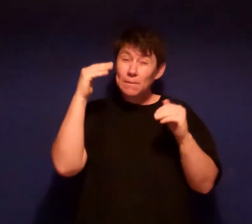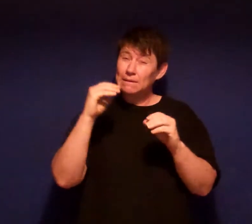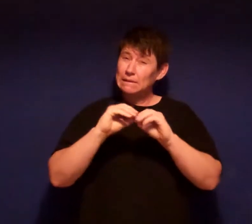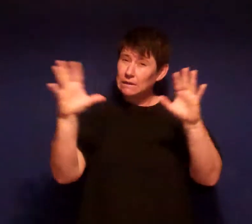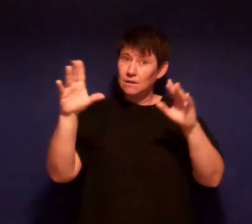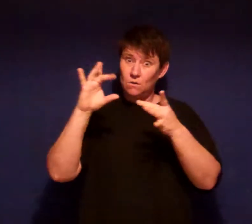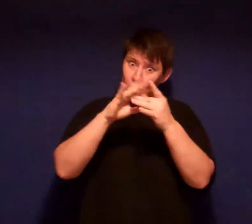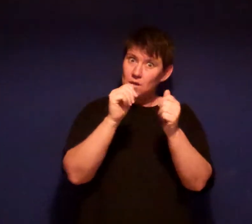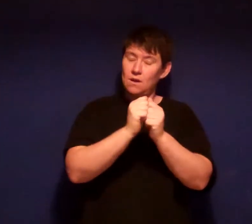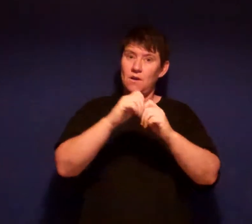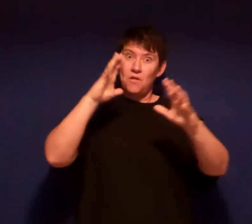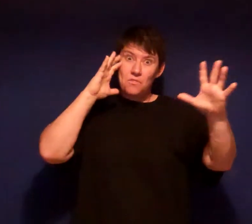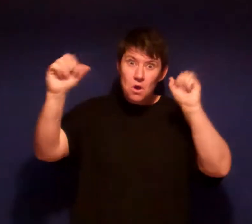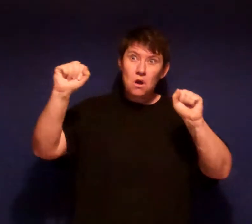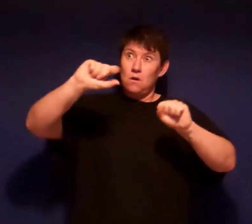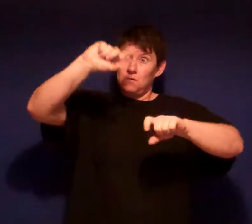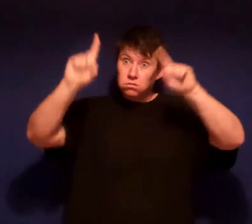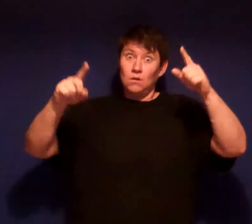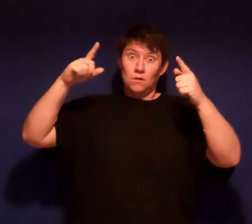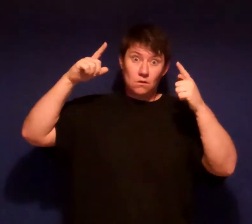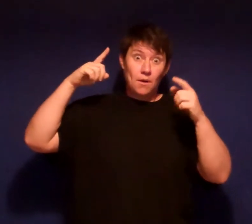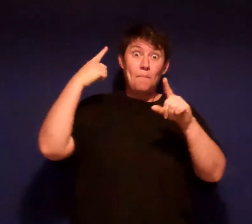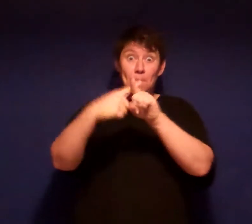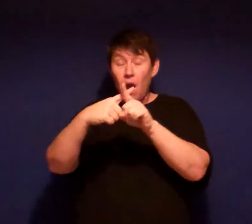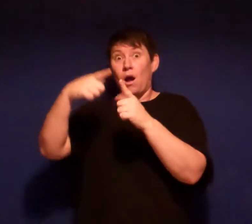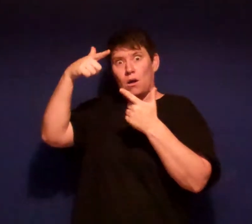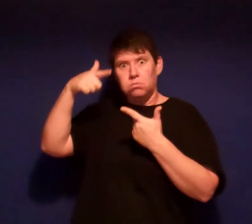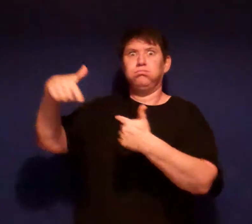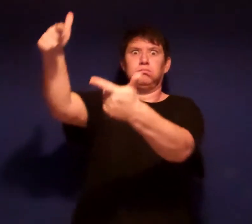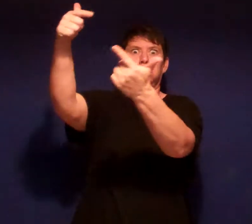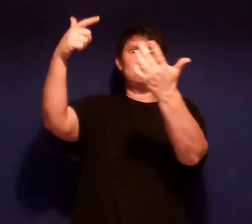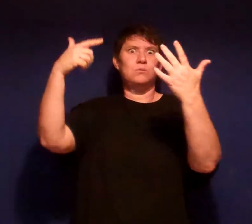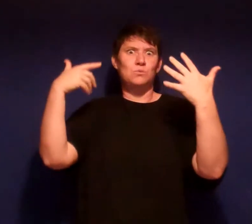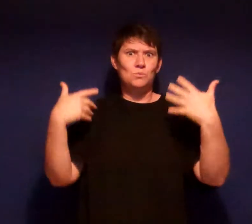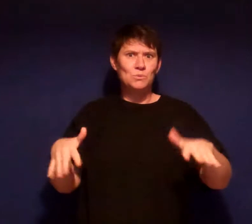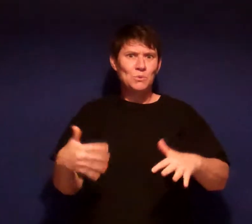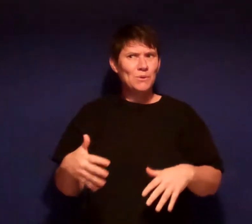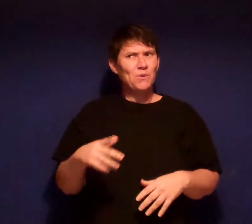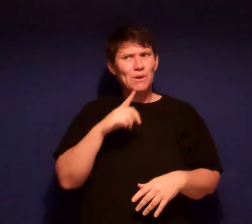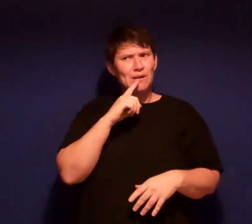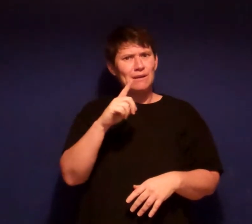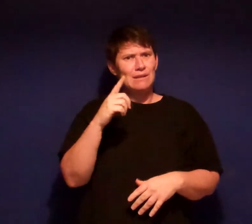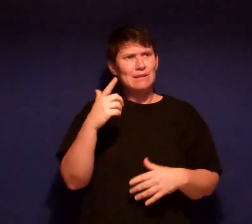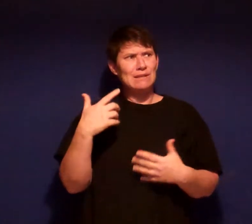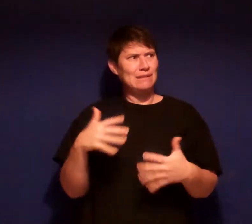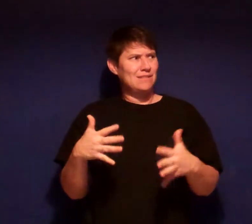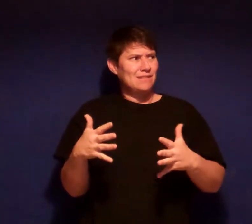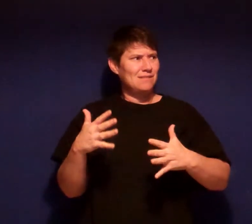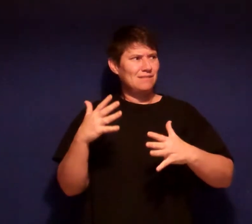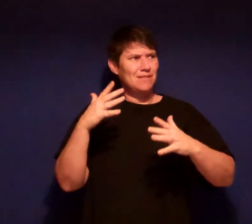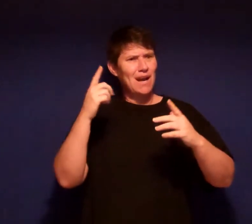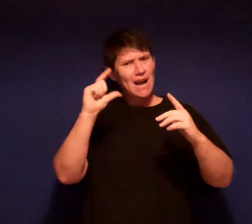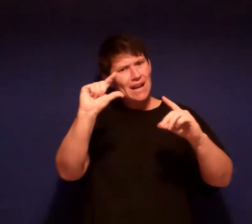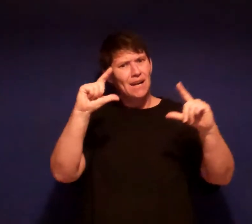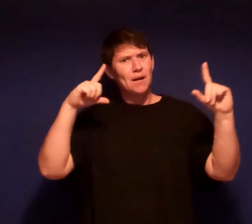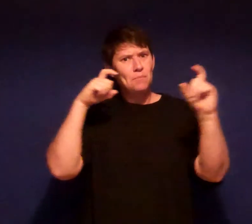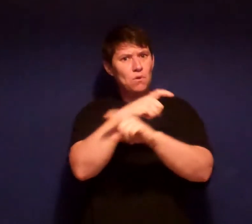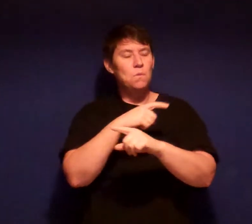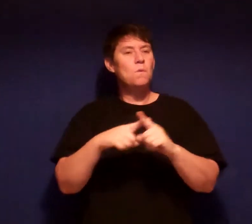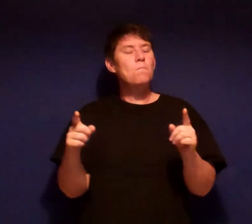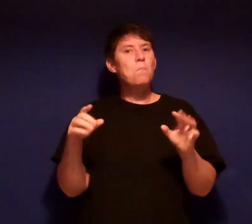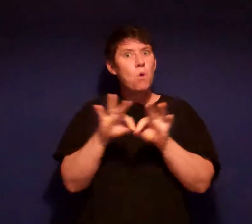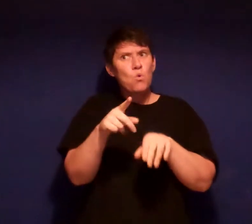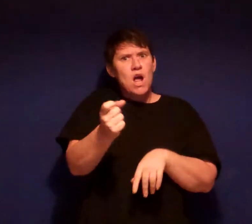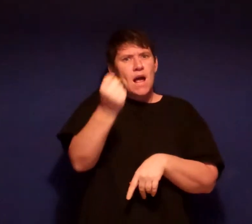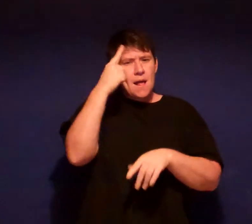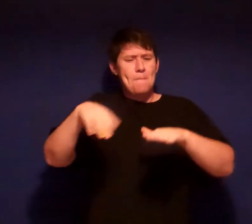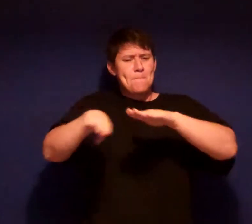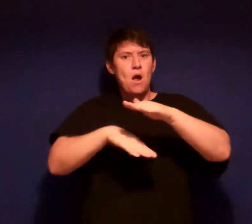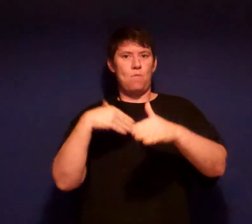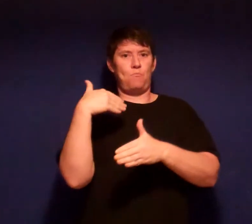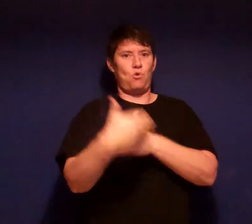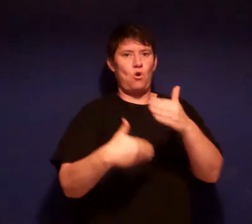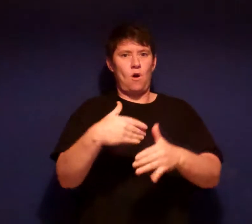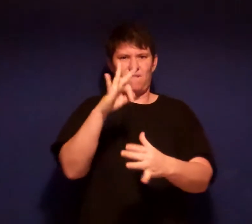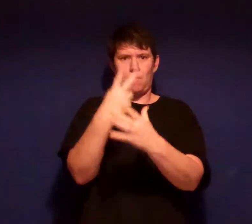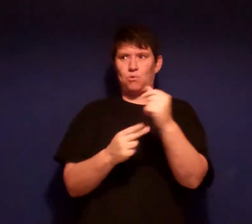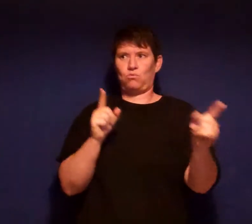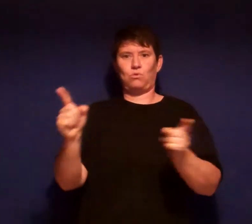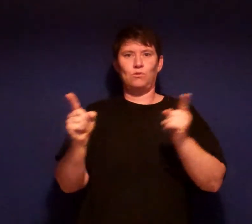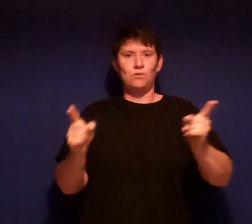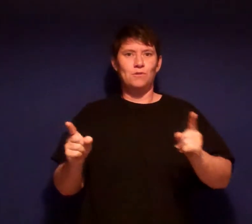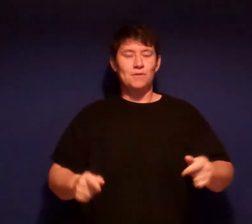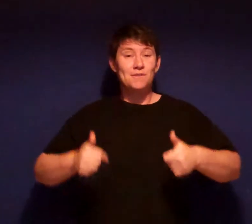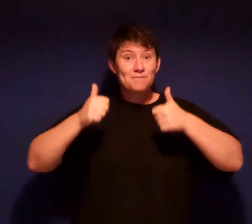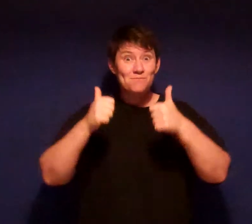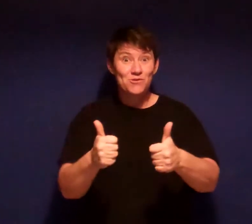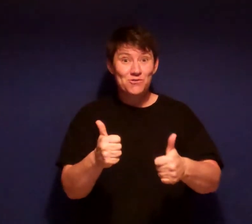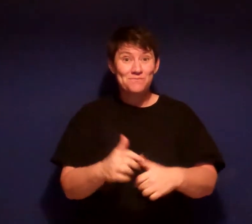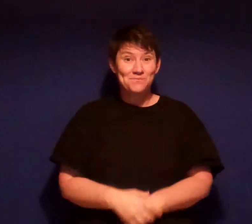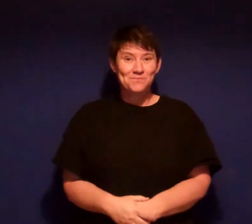Now you should have a better understanding of the processes involved for both thunderstorms and tornadoes.